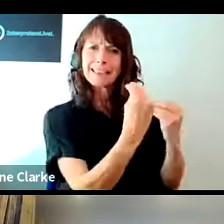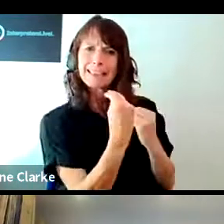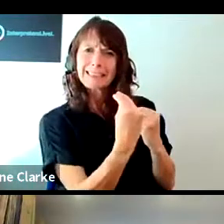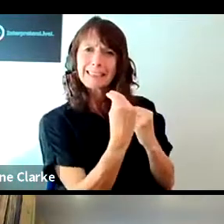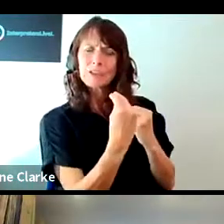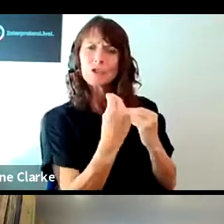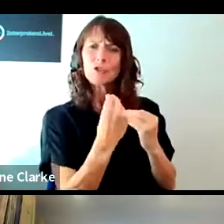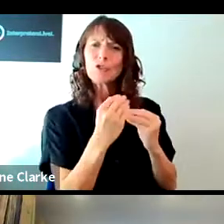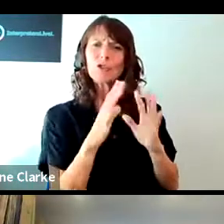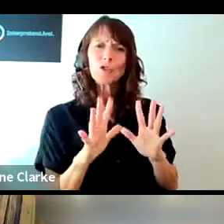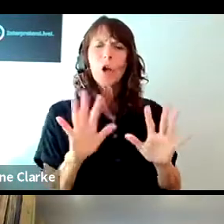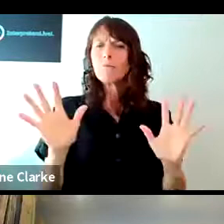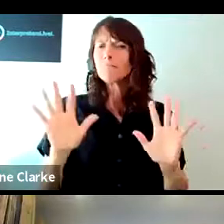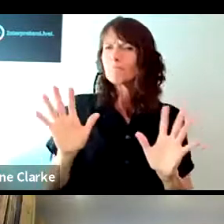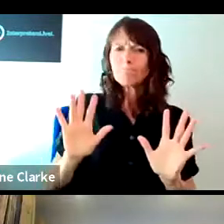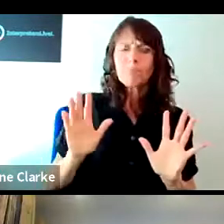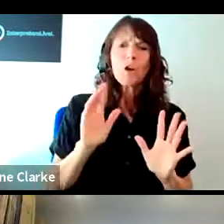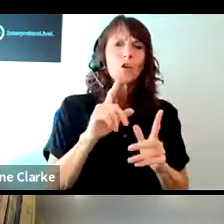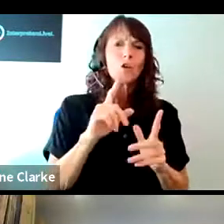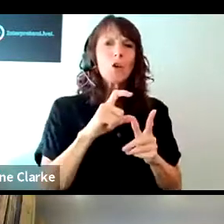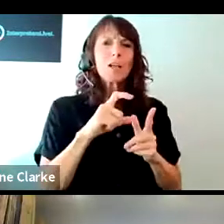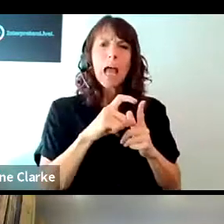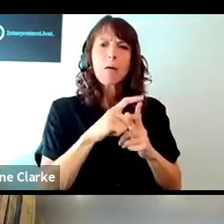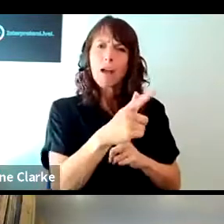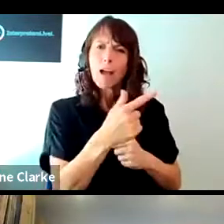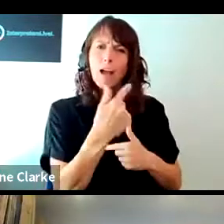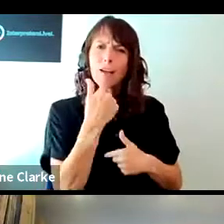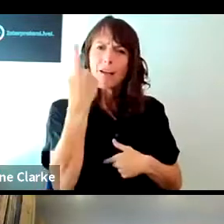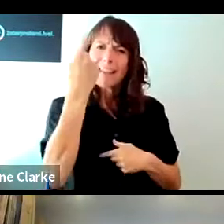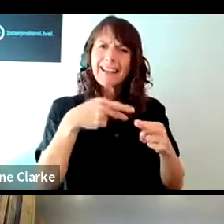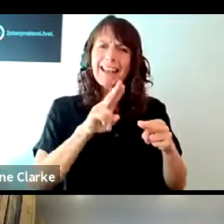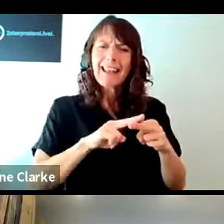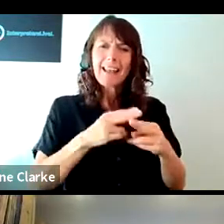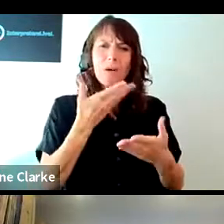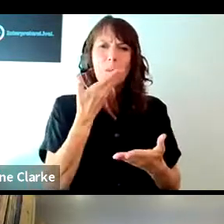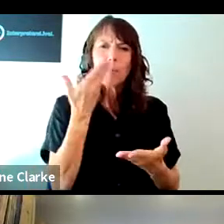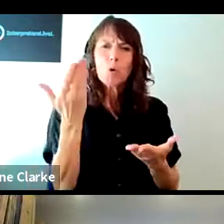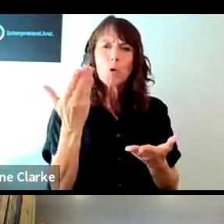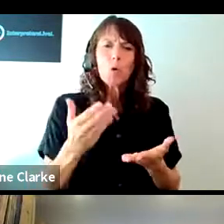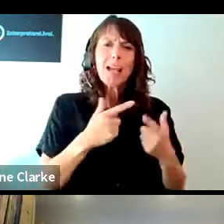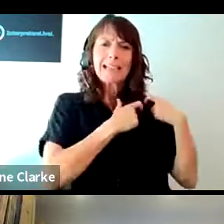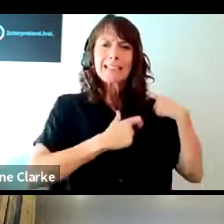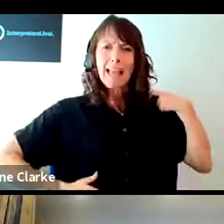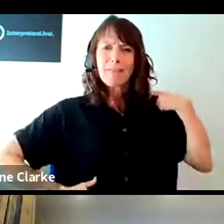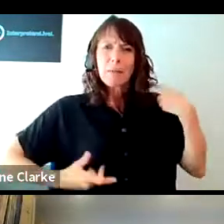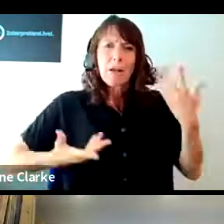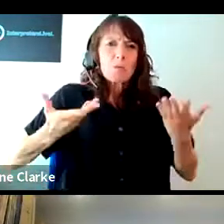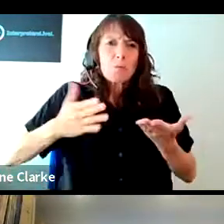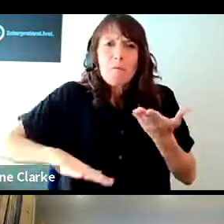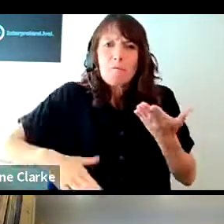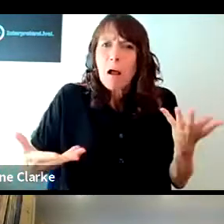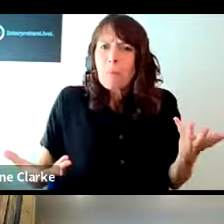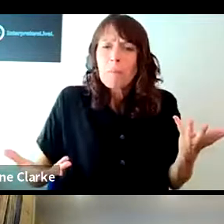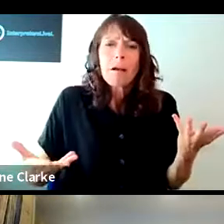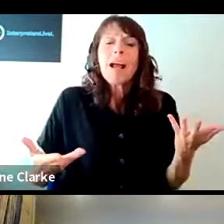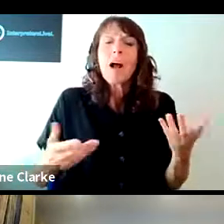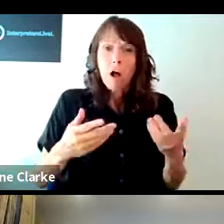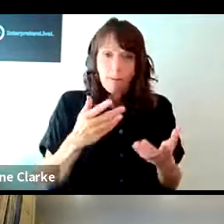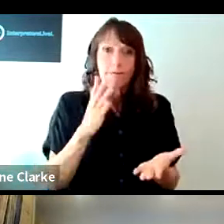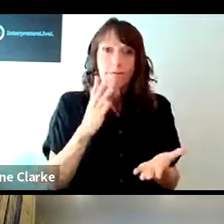no, we're not playing. And they said, Debra, what do you think would happen if we didn't have safety belts? Where do you think that came from? That was, came from lawsuits were, why do